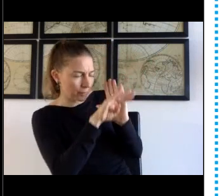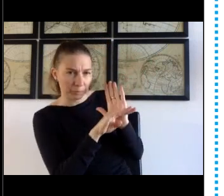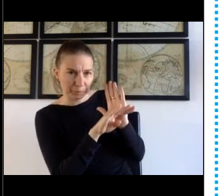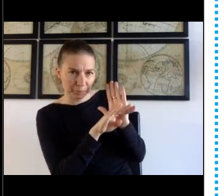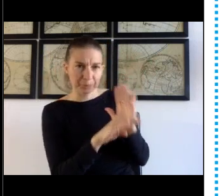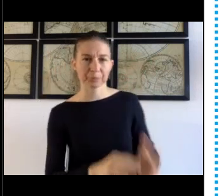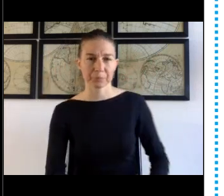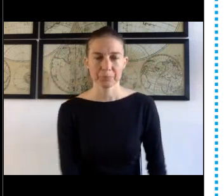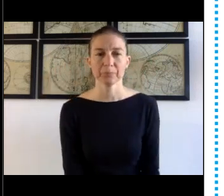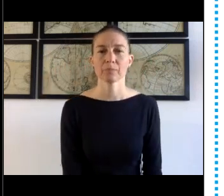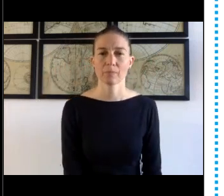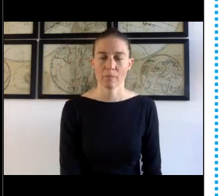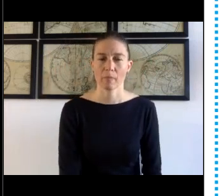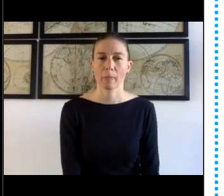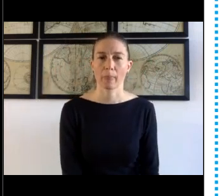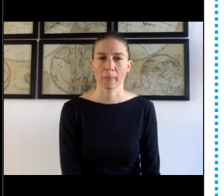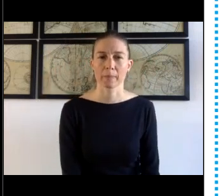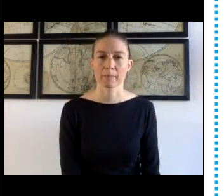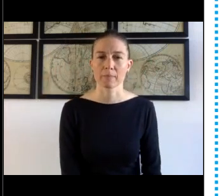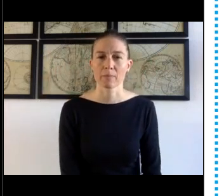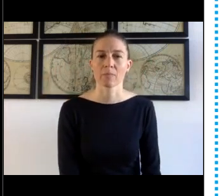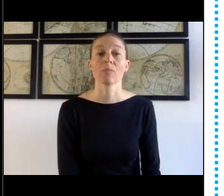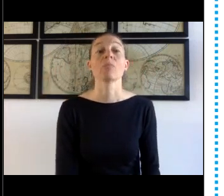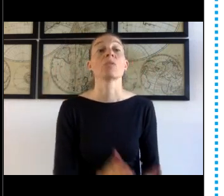EU countries to designate a special body which you call